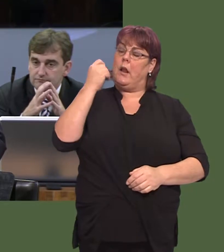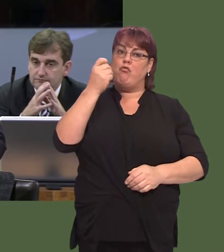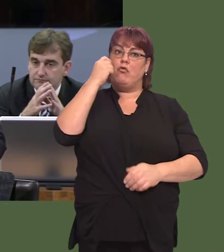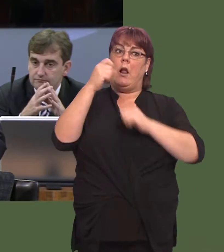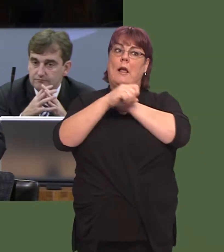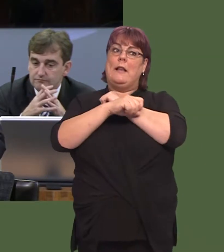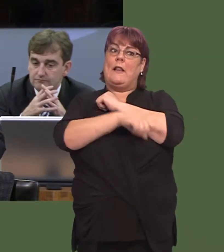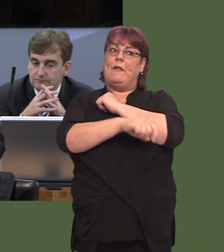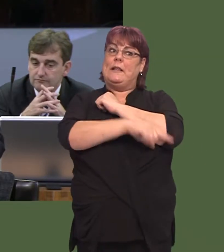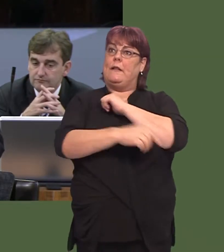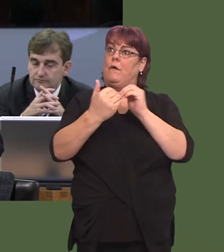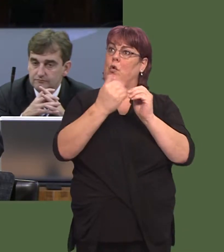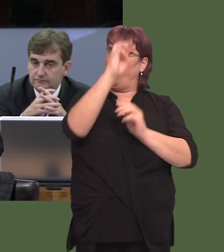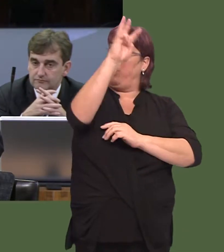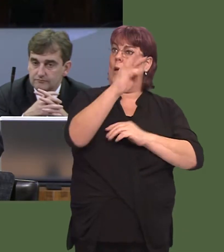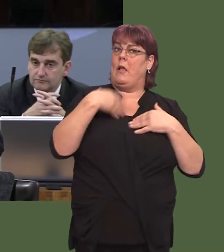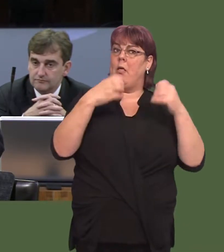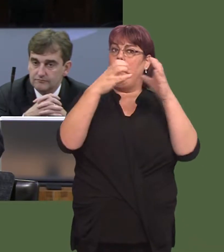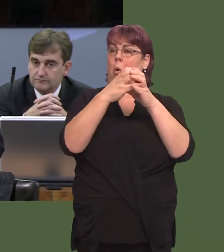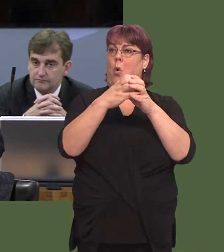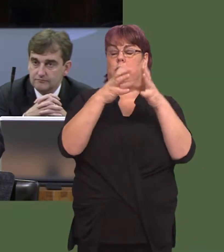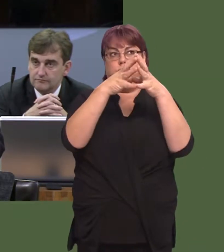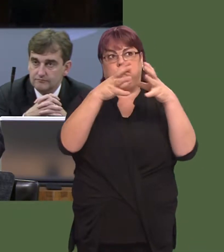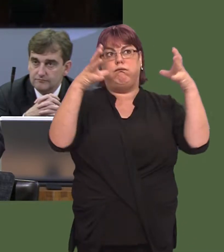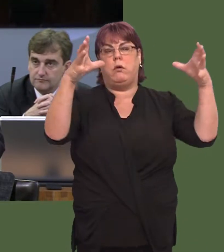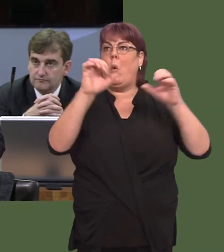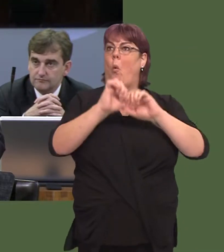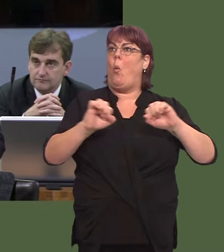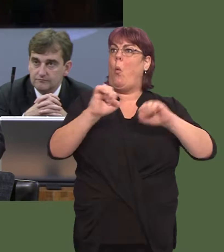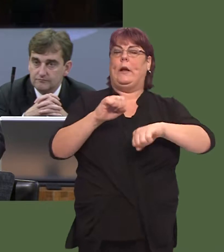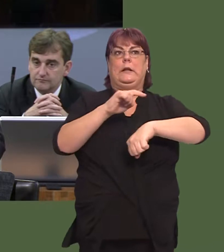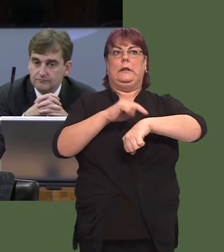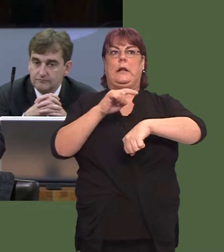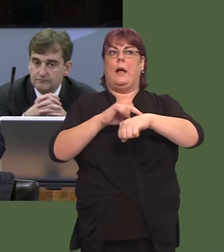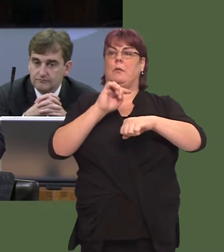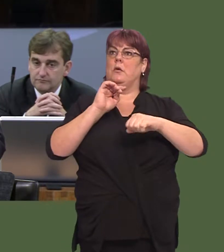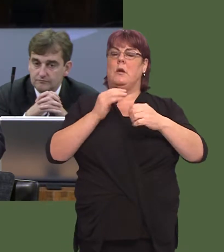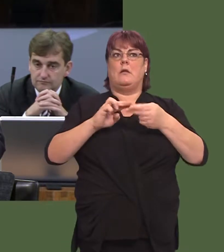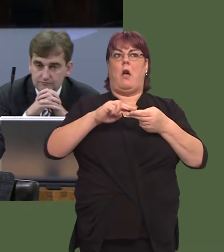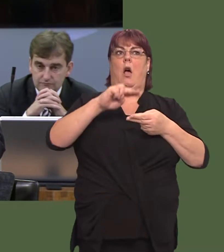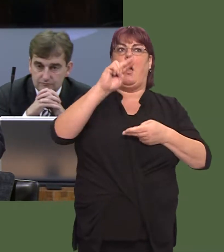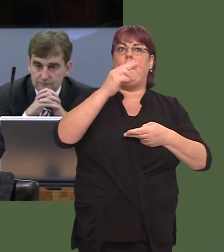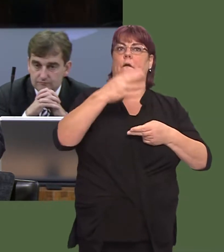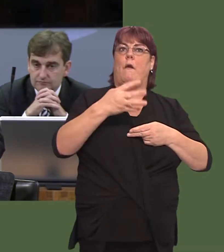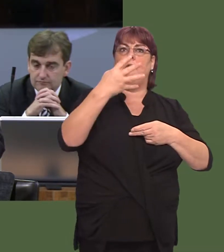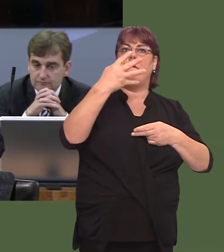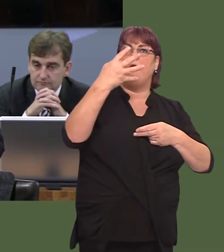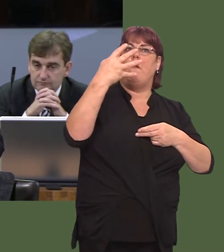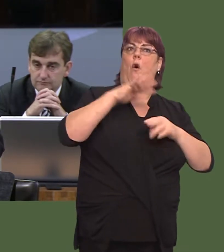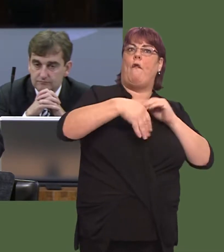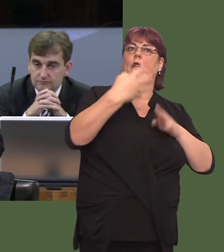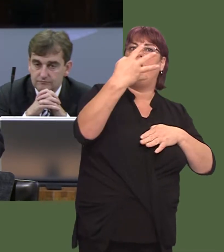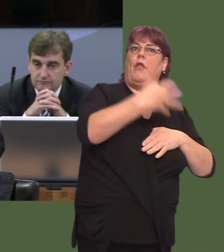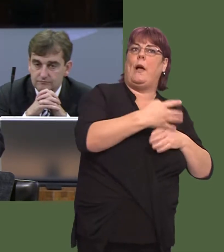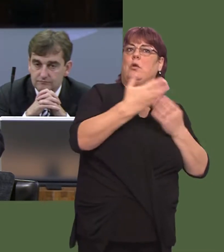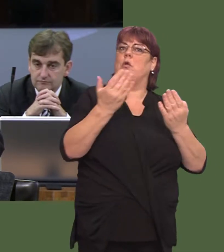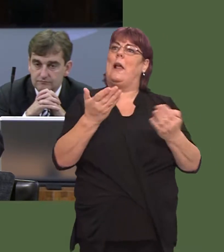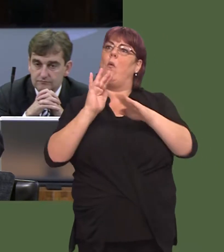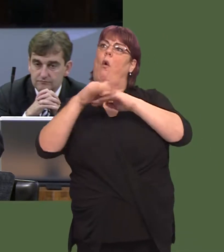health board, waiting times have gone up by 79 per centófrom 4,858 to 8,700óand the